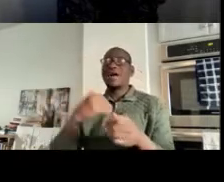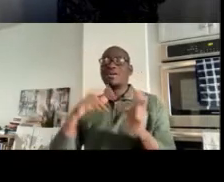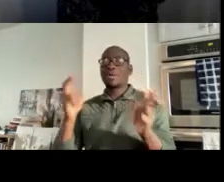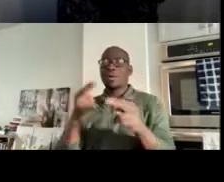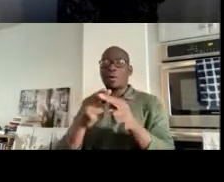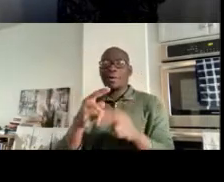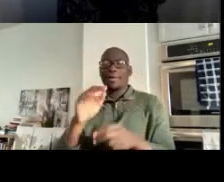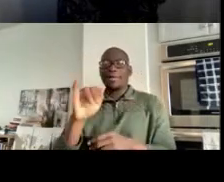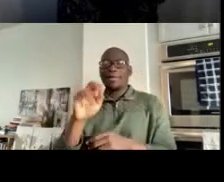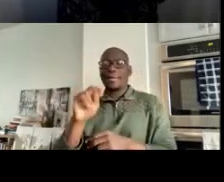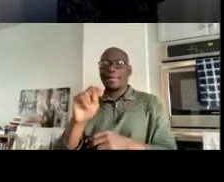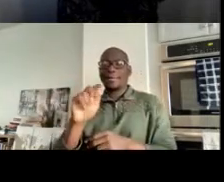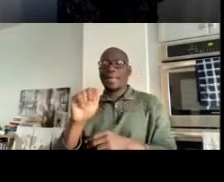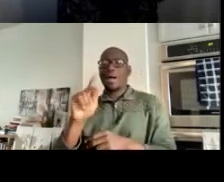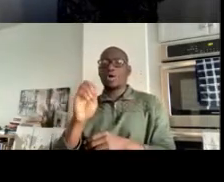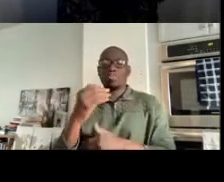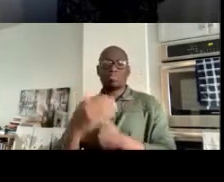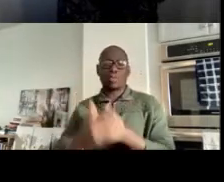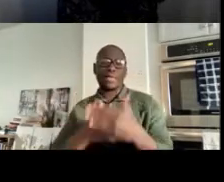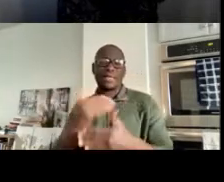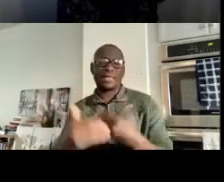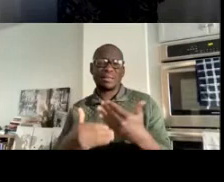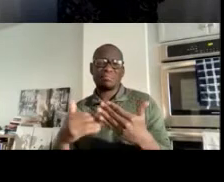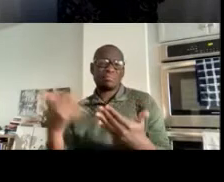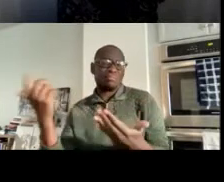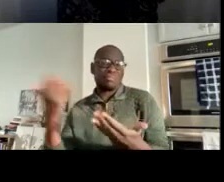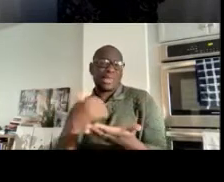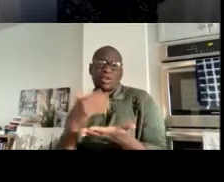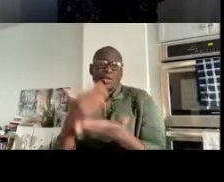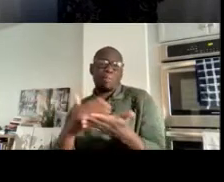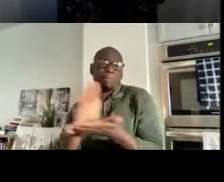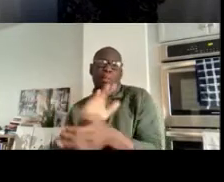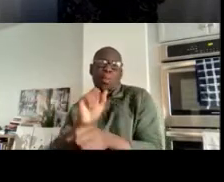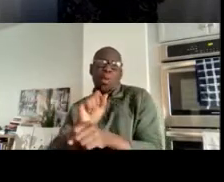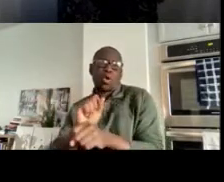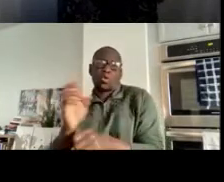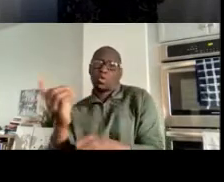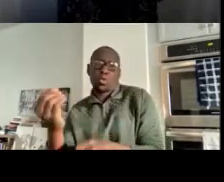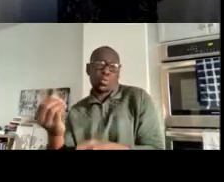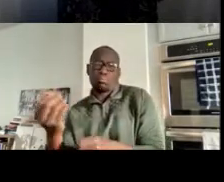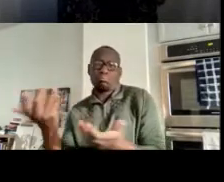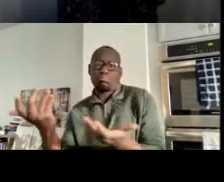students with disabilities, they tend to have something called an intake process, some sort